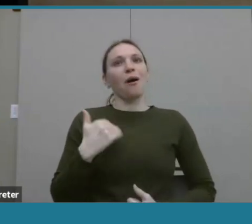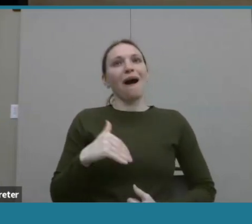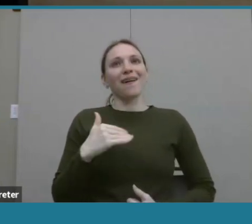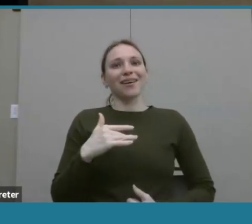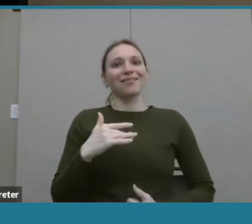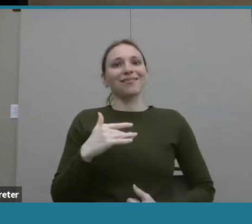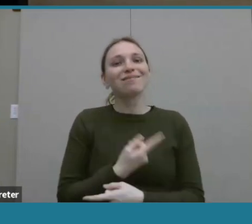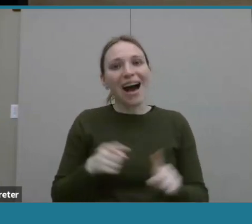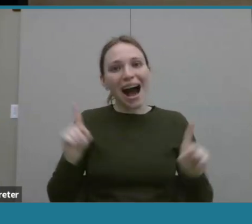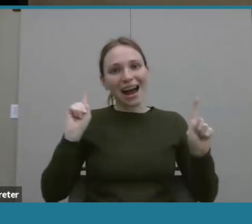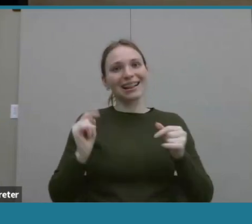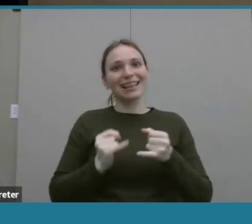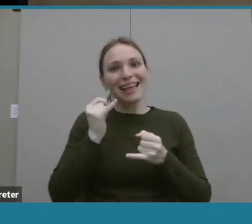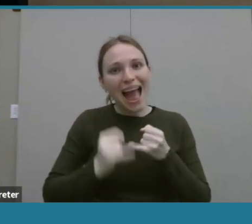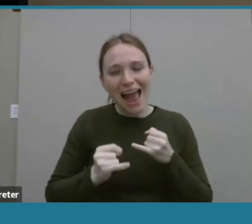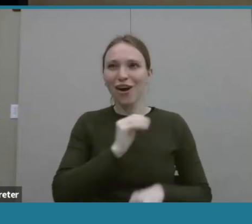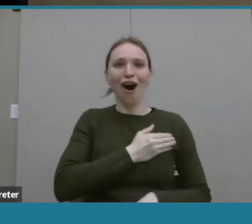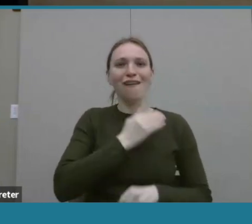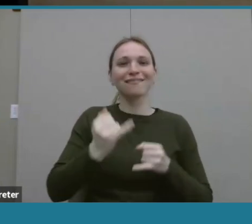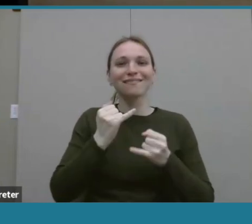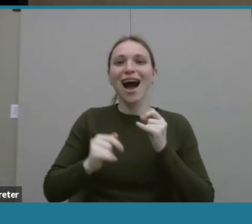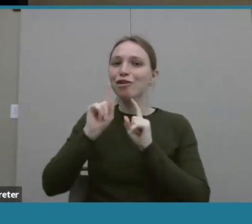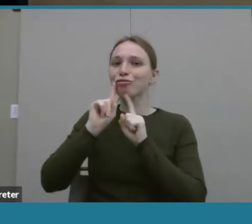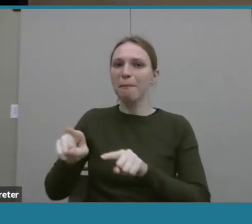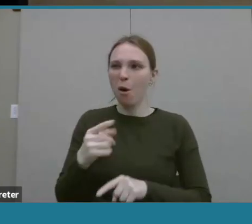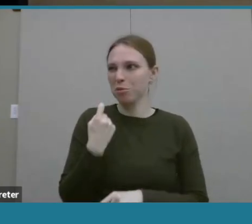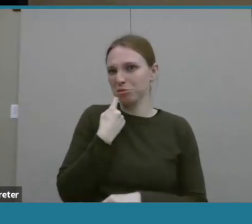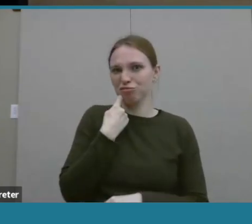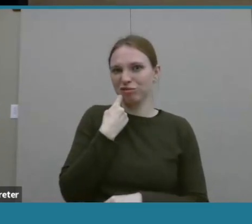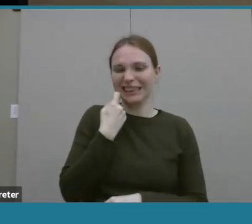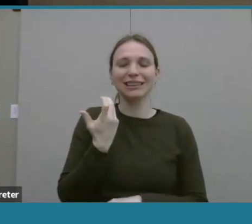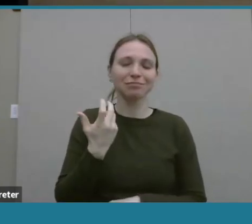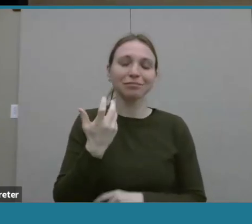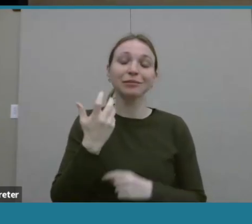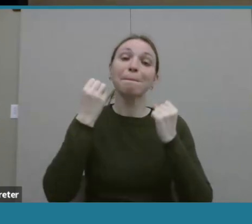Our final report wasn't that long ago. So a lot of people, a lot of time, but well worth it.